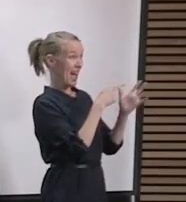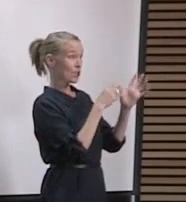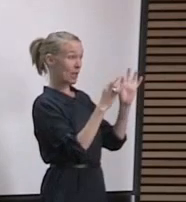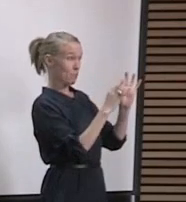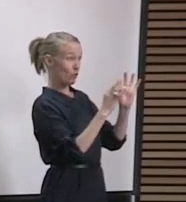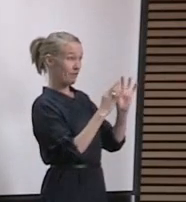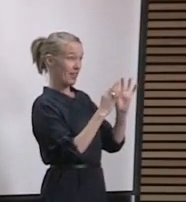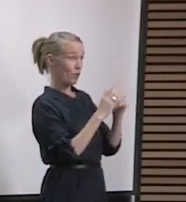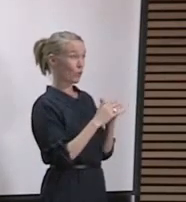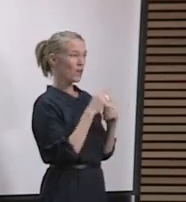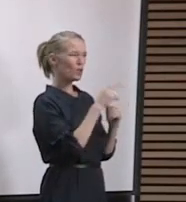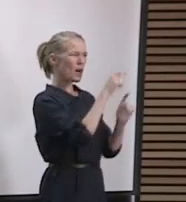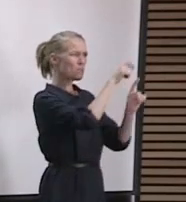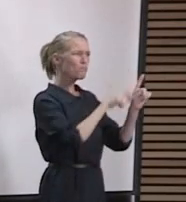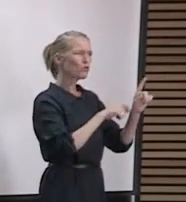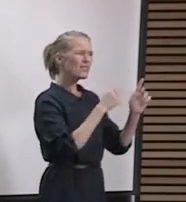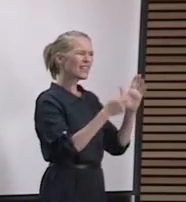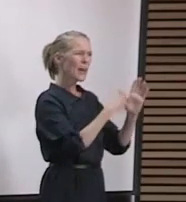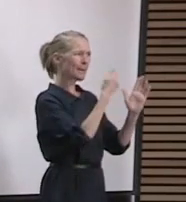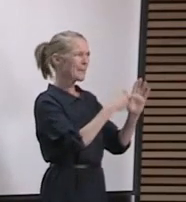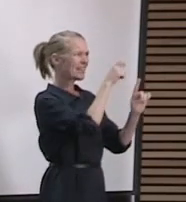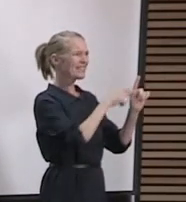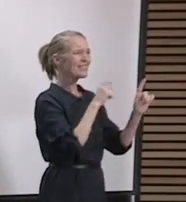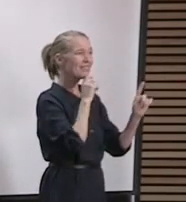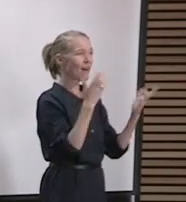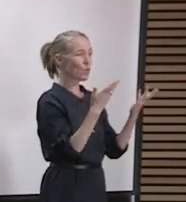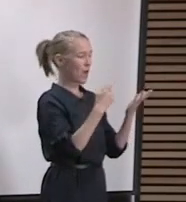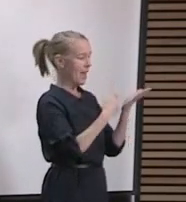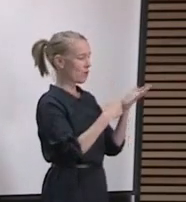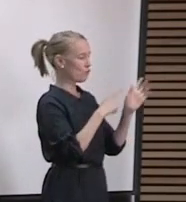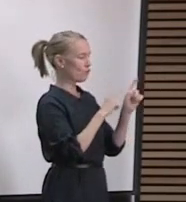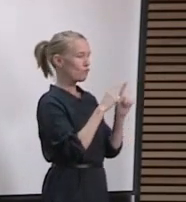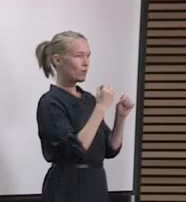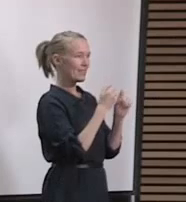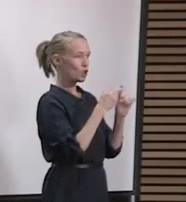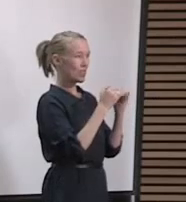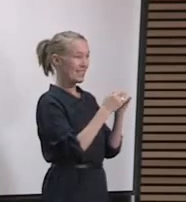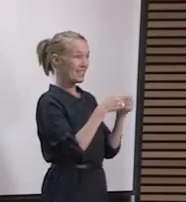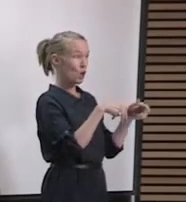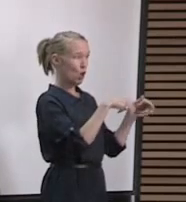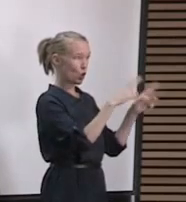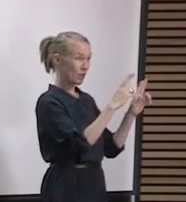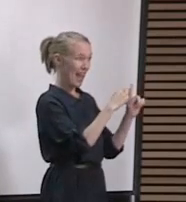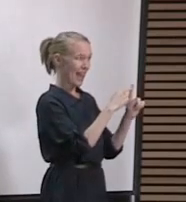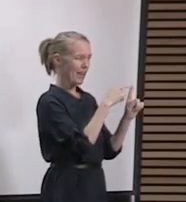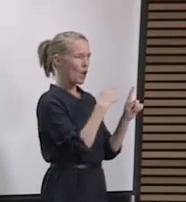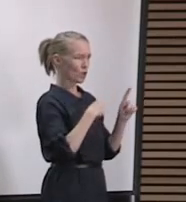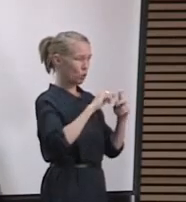I'll scan around to make sure everybody is there. Can you provide more about the maintenance man